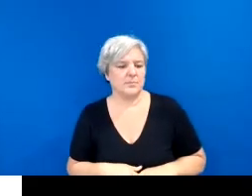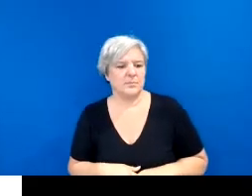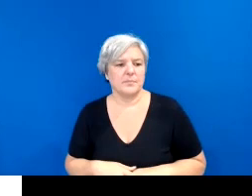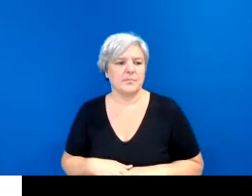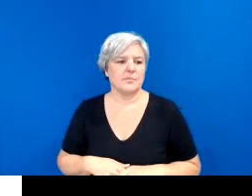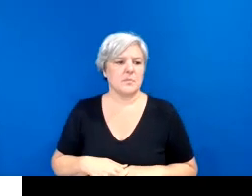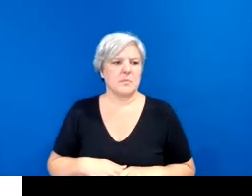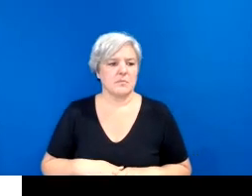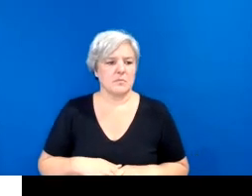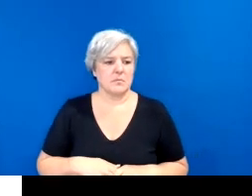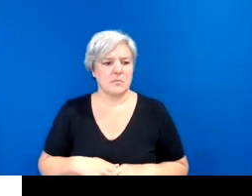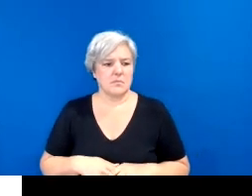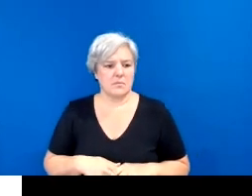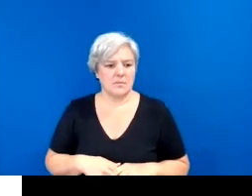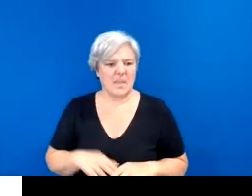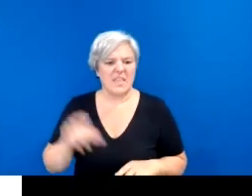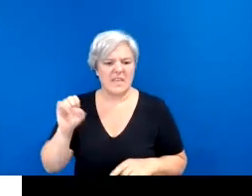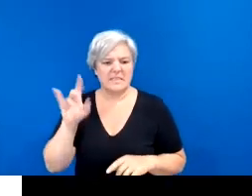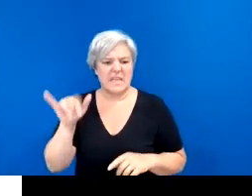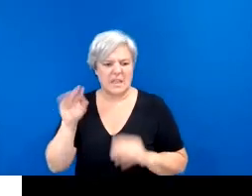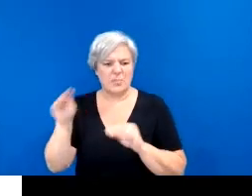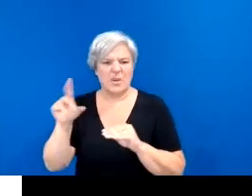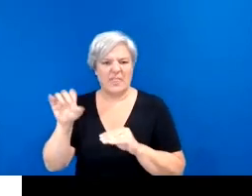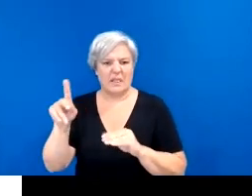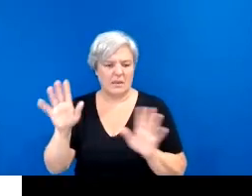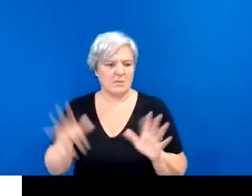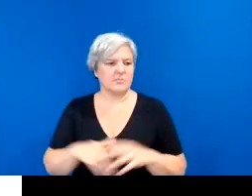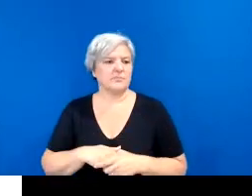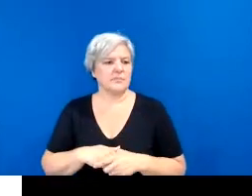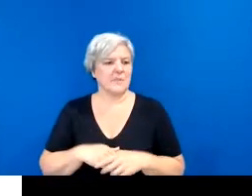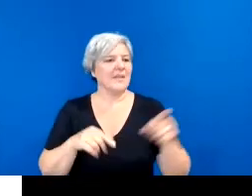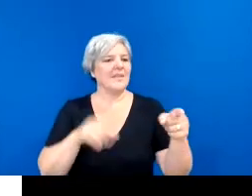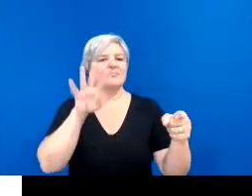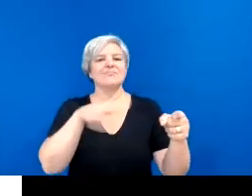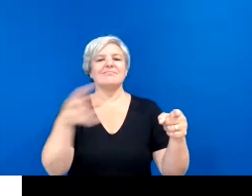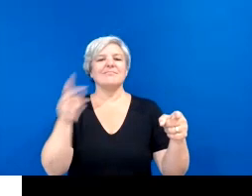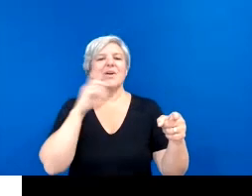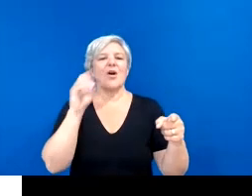And I think, Sally, drop the link to that chat in there and this is just a layout of what the OER website looks like